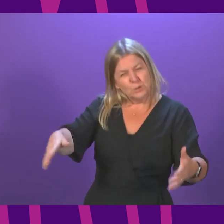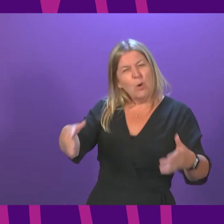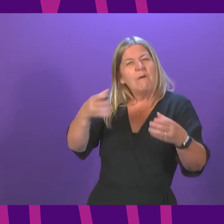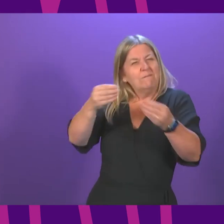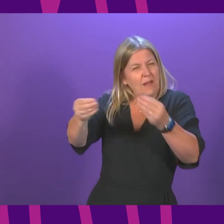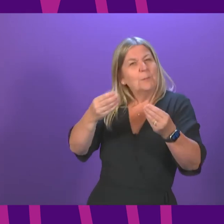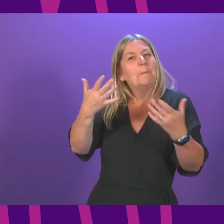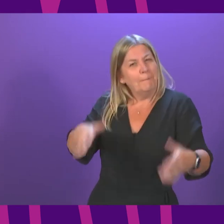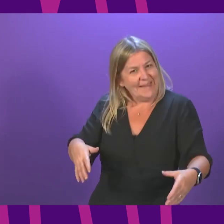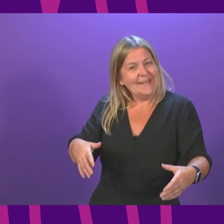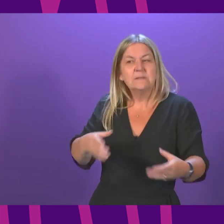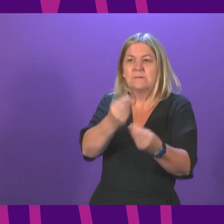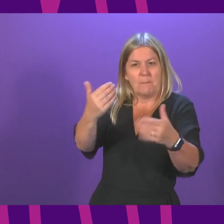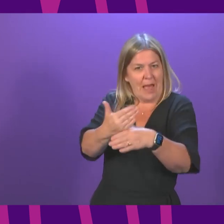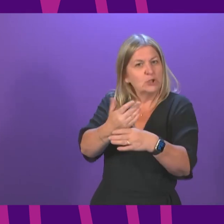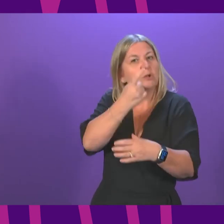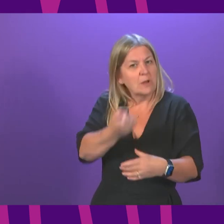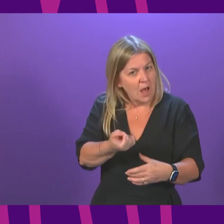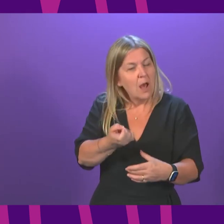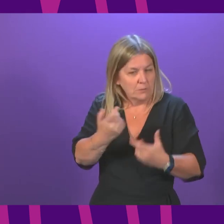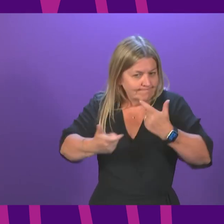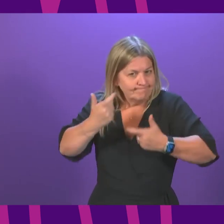such action, and those issues are being actively explored.